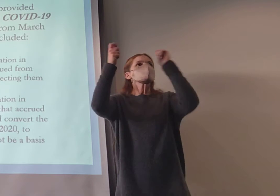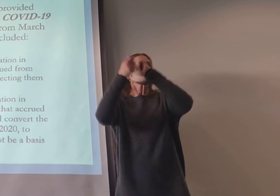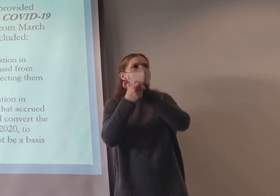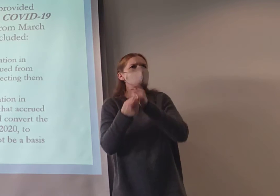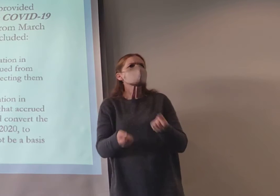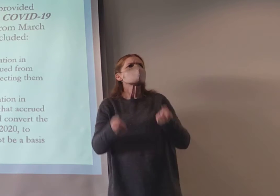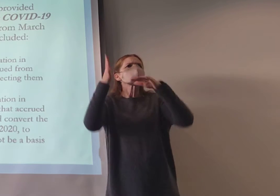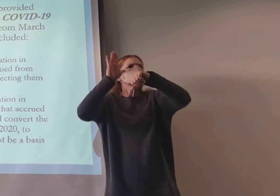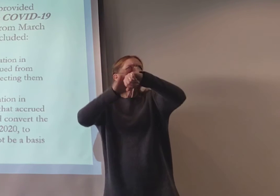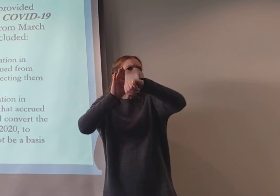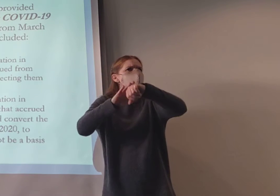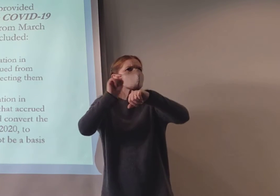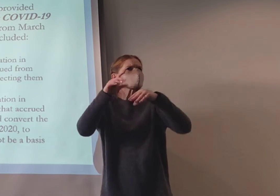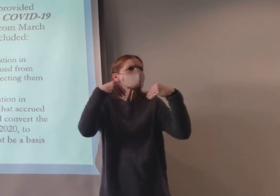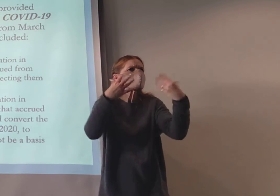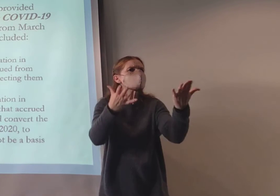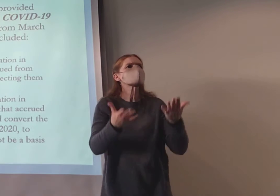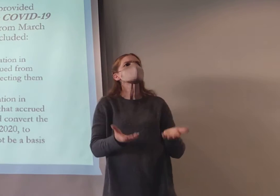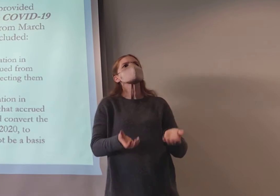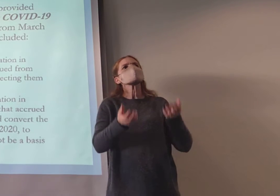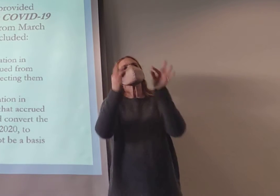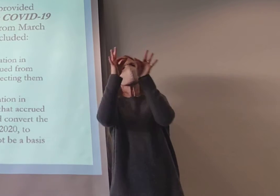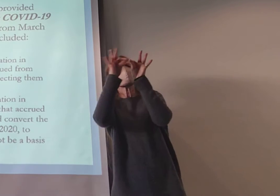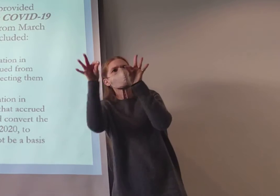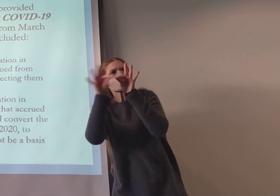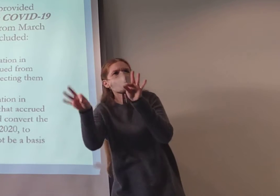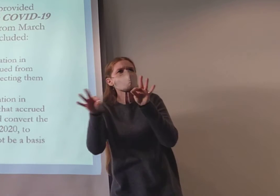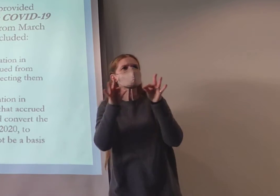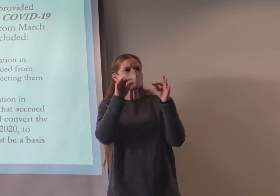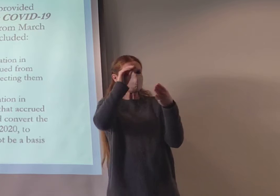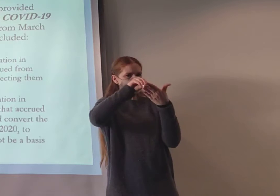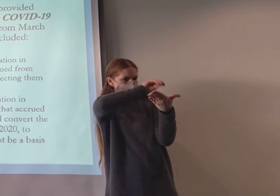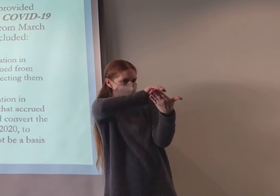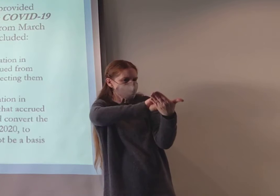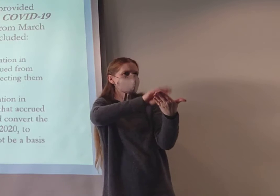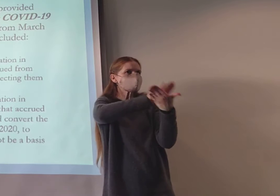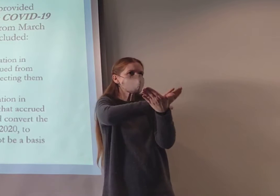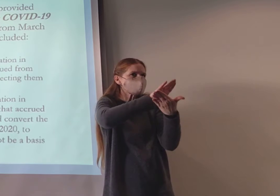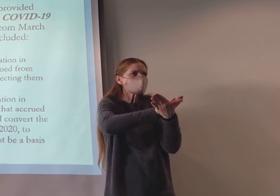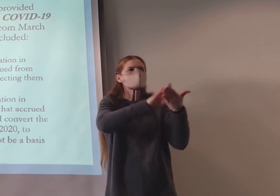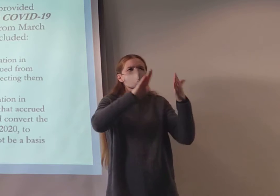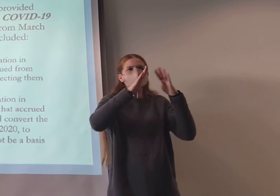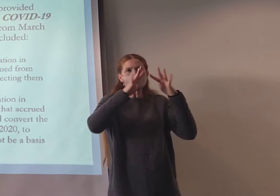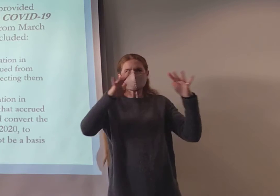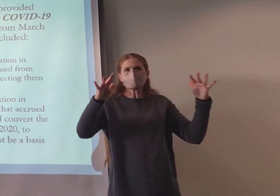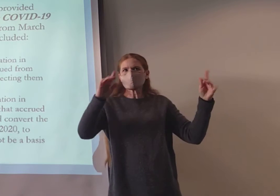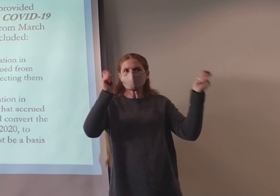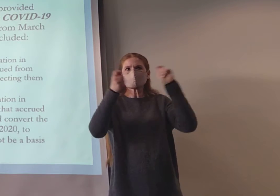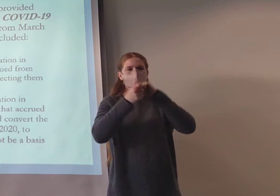They changed the language that had to be in there for the notices.